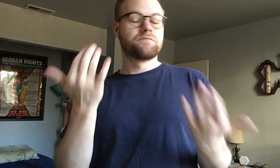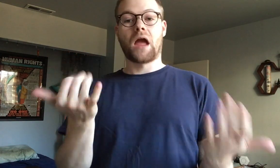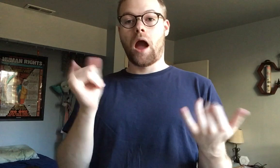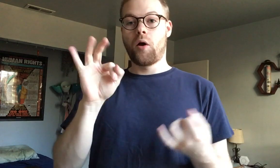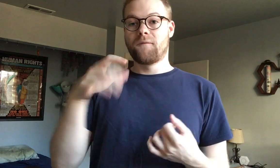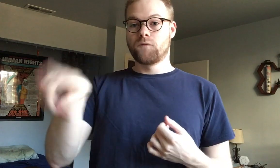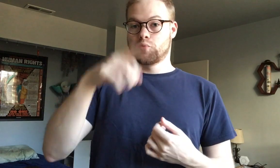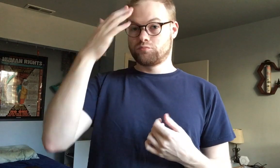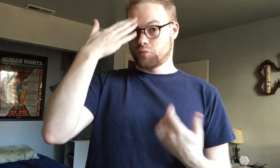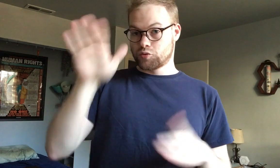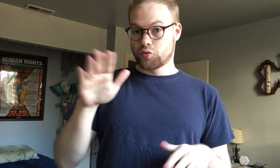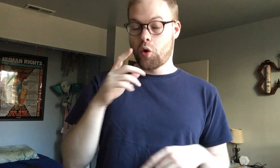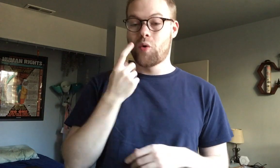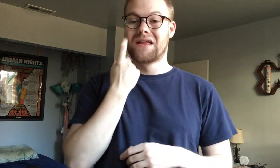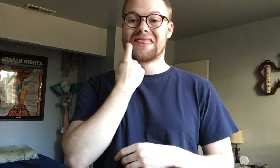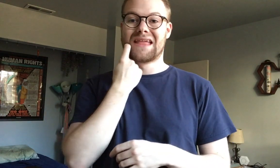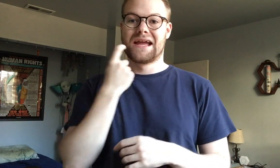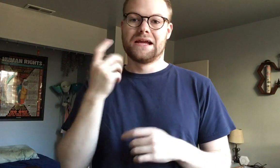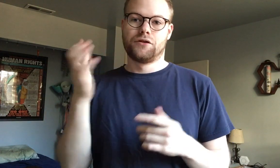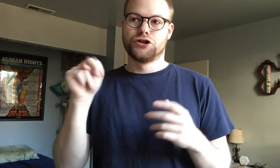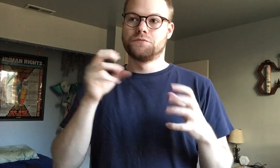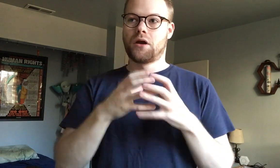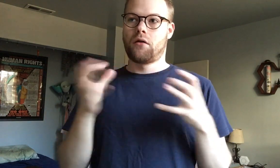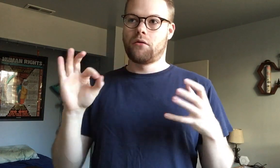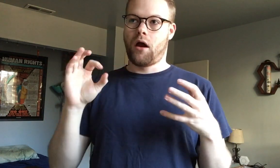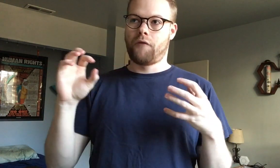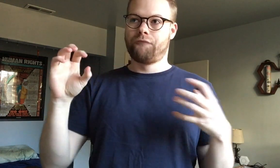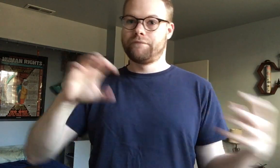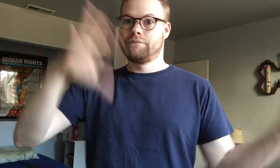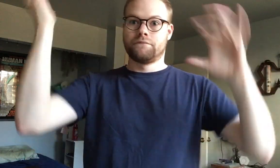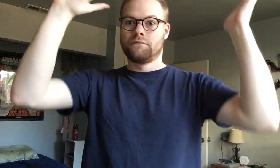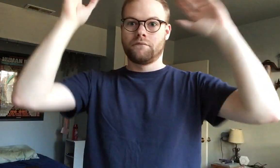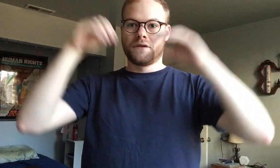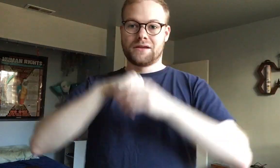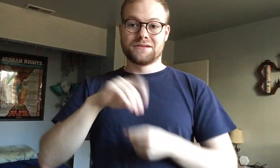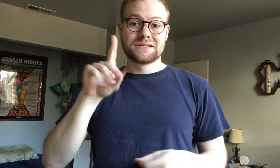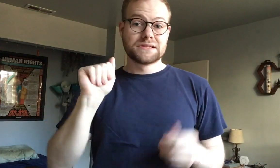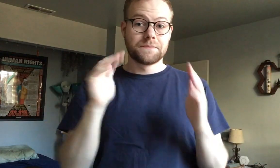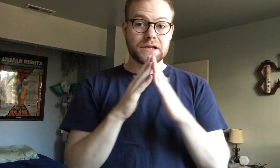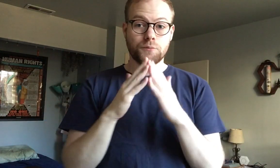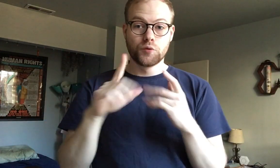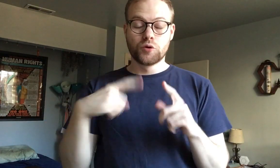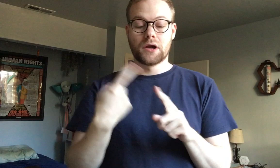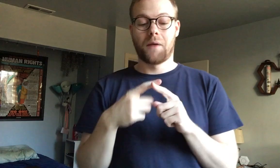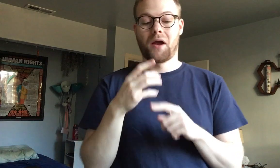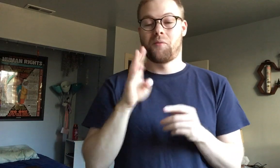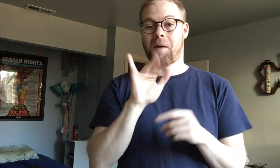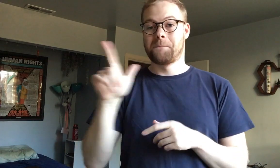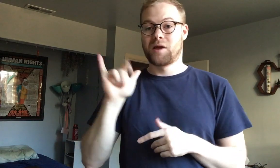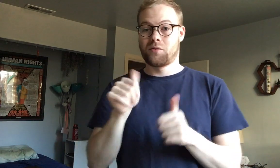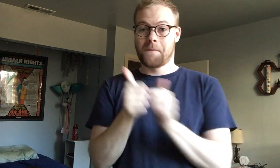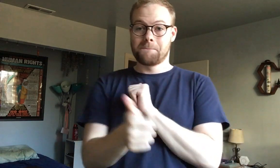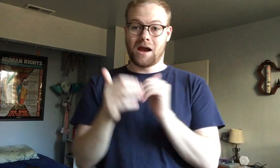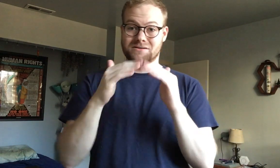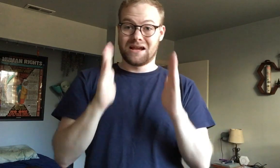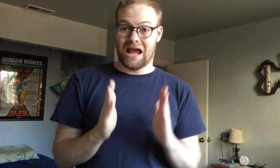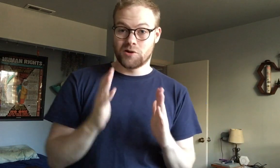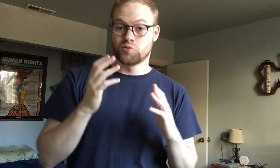Now, if you don’t know, lately, there’s been a lot of uproar in the disabled community about a bill that passed the House.